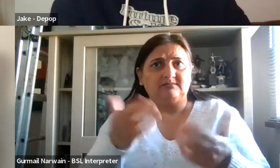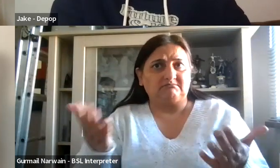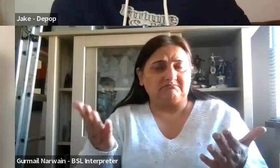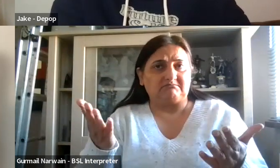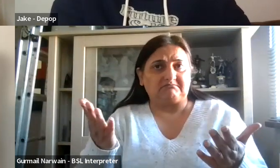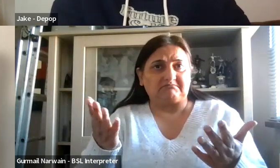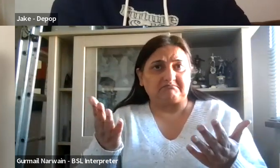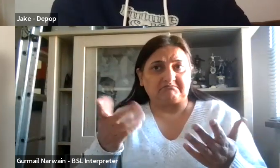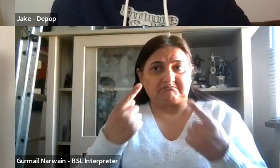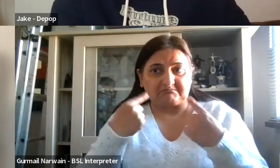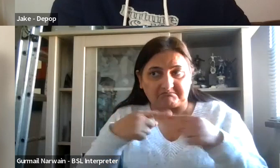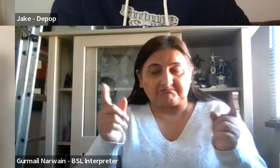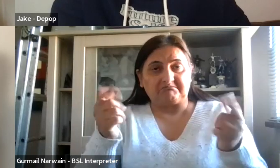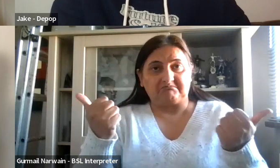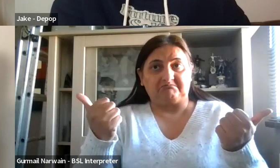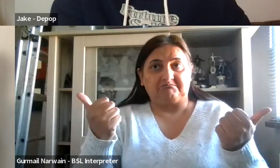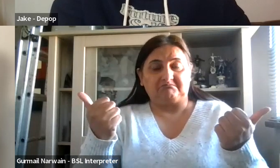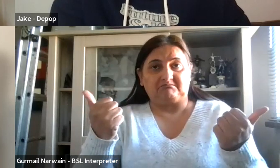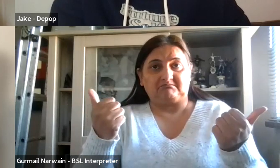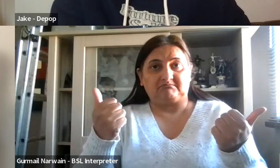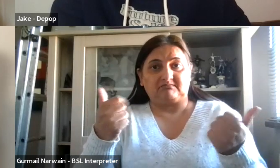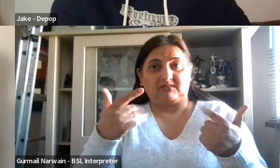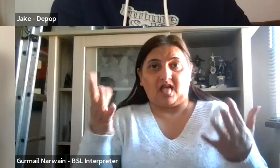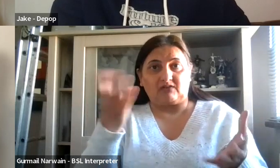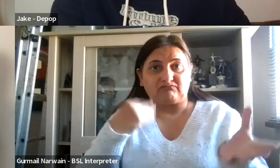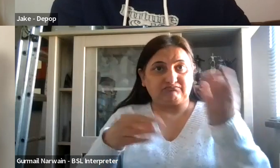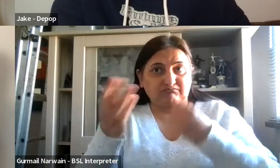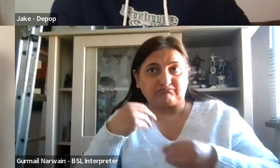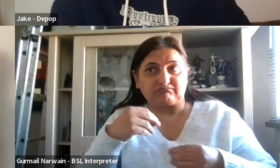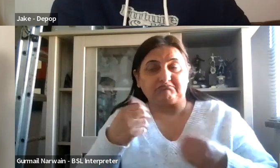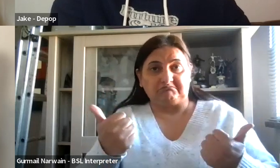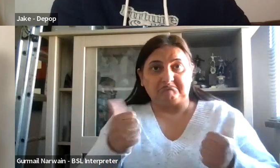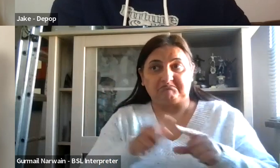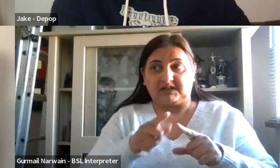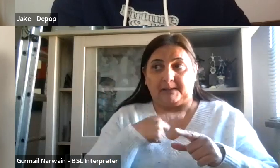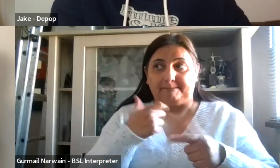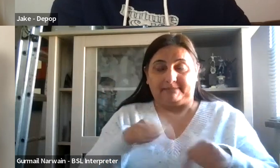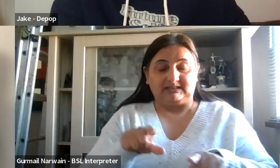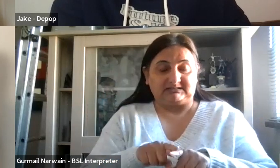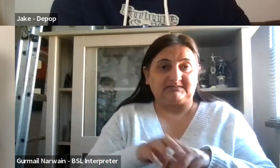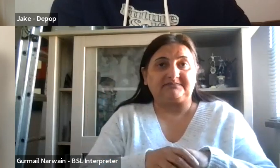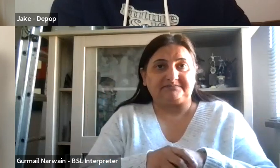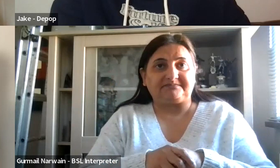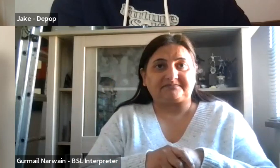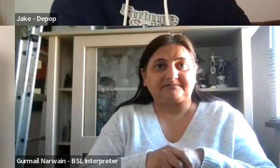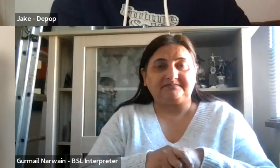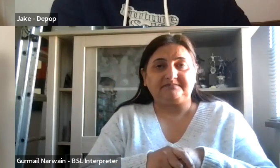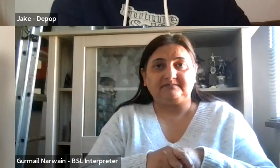I'm sure everyone's got a lot out of it as much out of it as as I have. I am sure everyone has a lot out of it, as much as I have. Certainly.